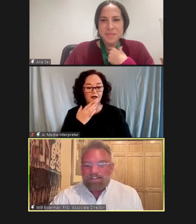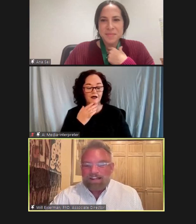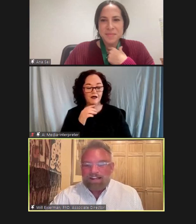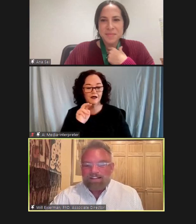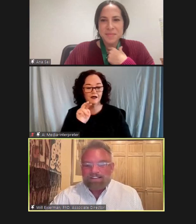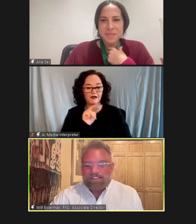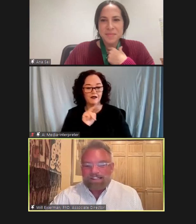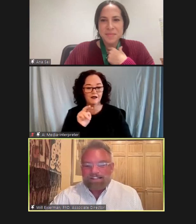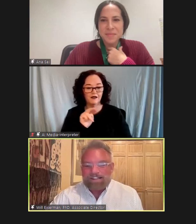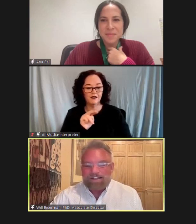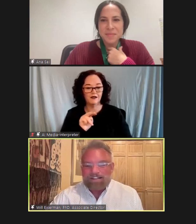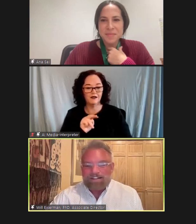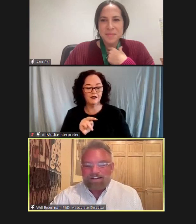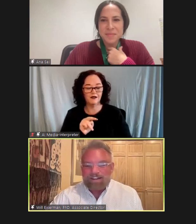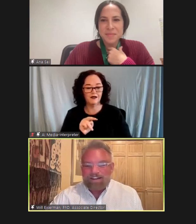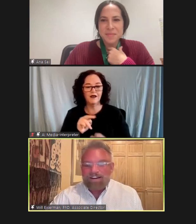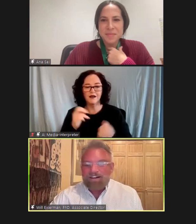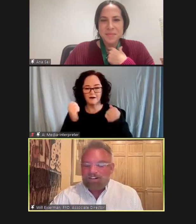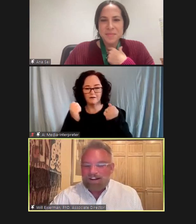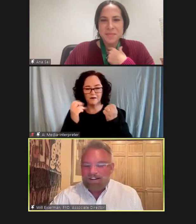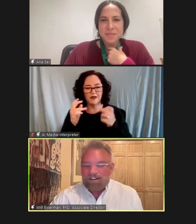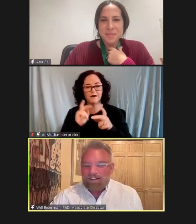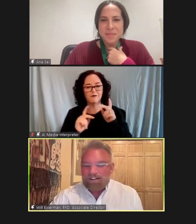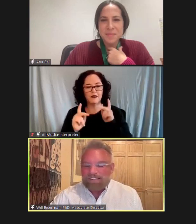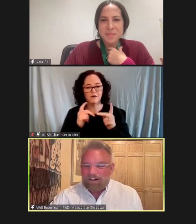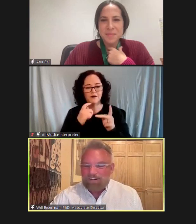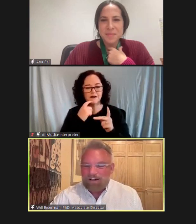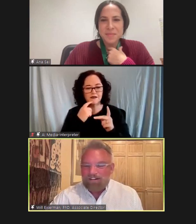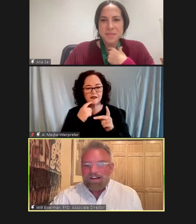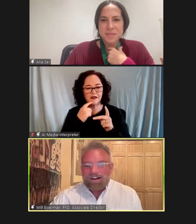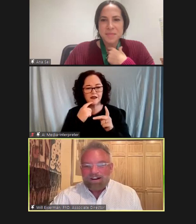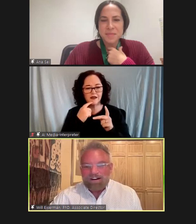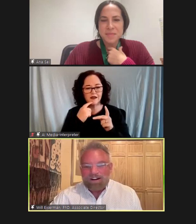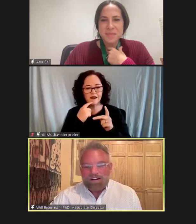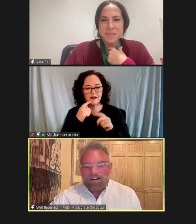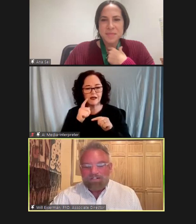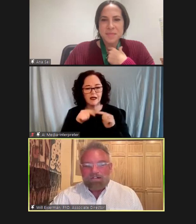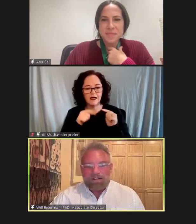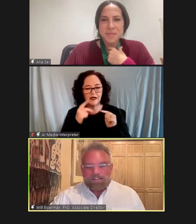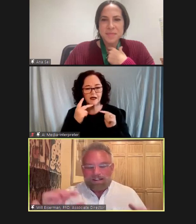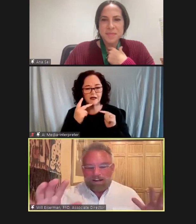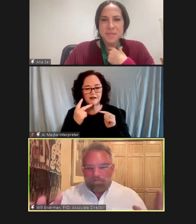can't see it in they okay it's there now